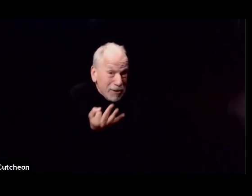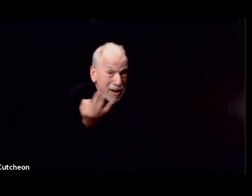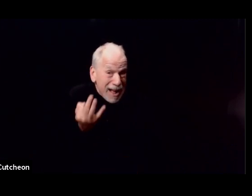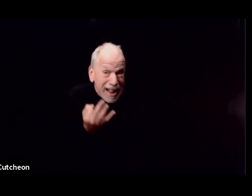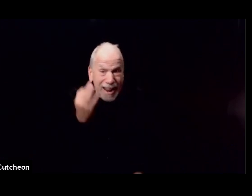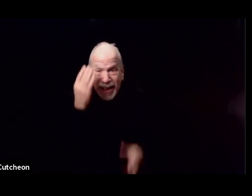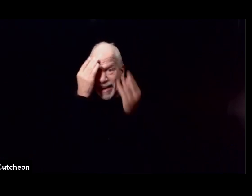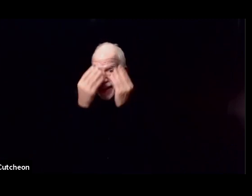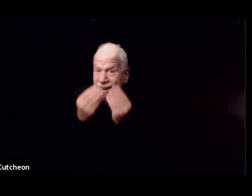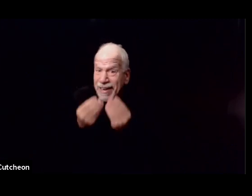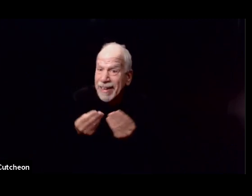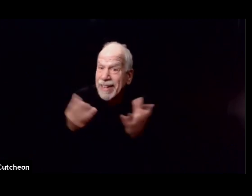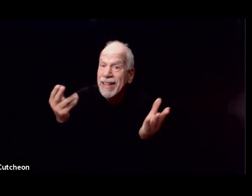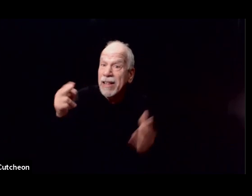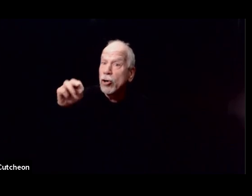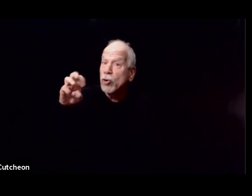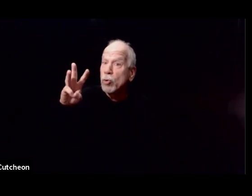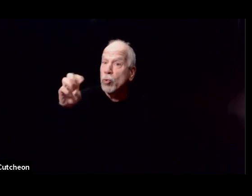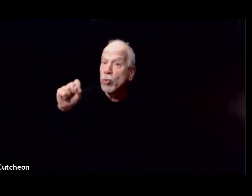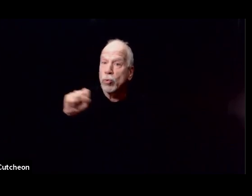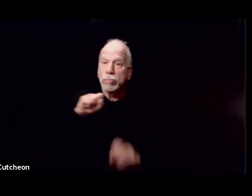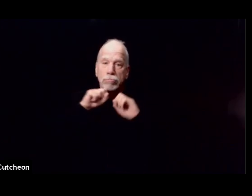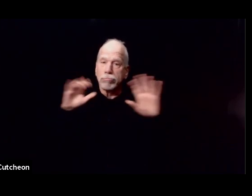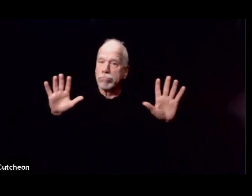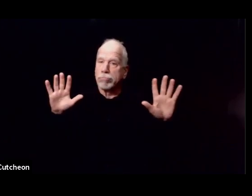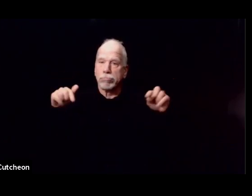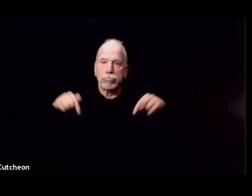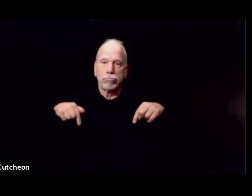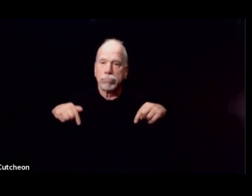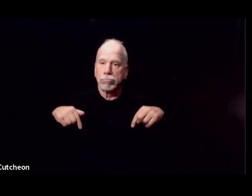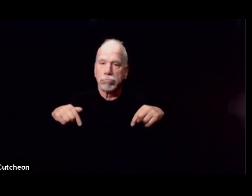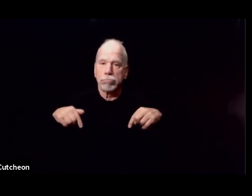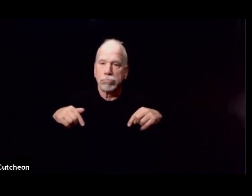for this week. July 4th is often a time to gather with friends and family